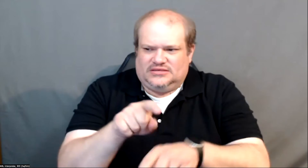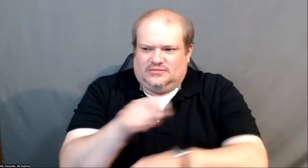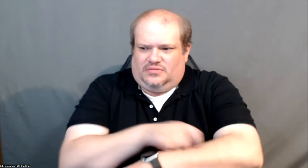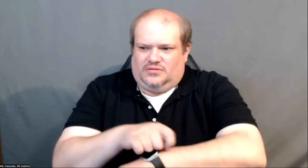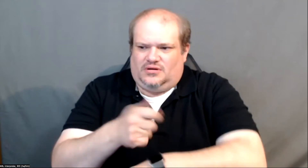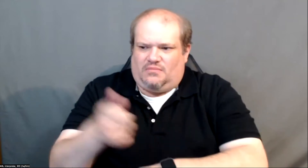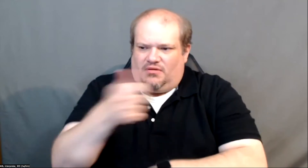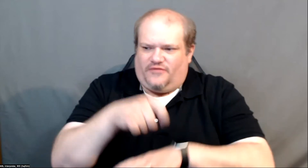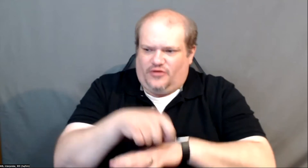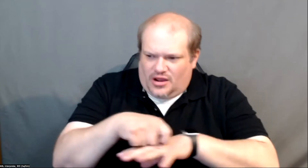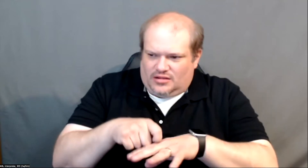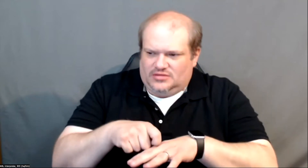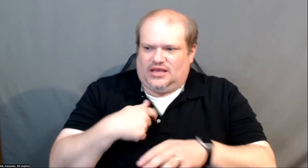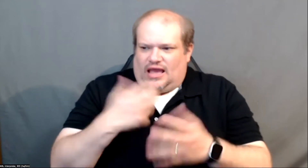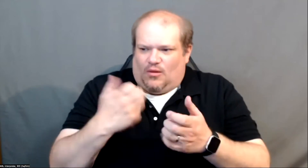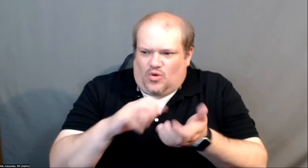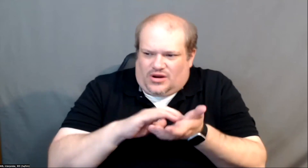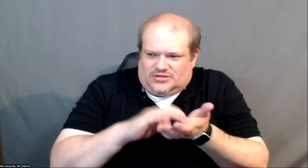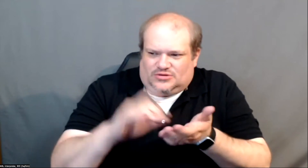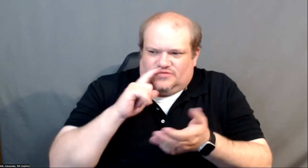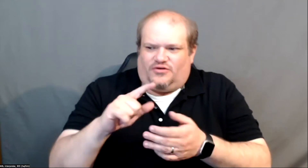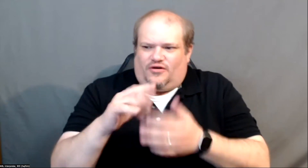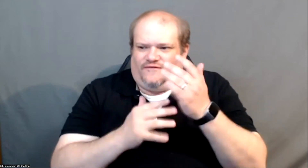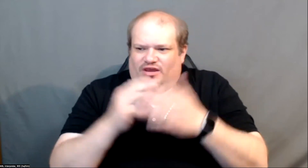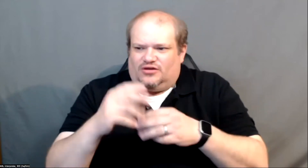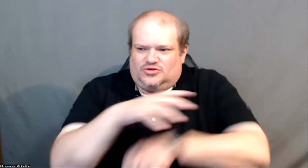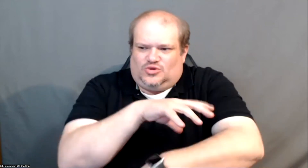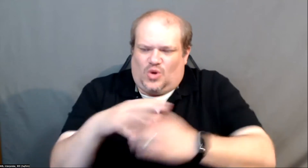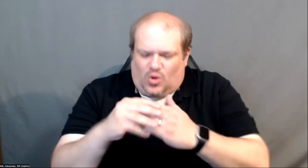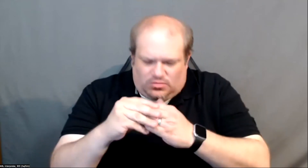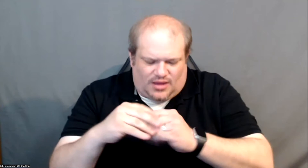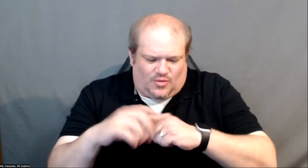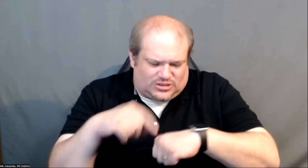her knuckles. I want an excuse for her fingers to hold mine while she teases the skin,